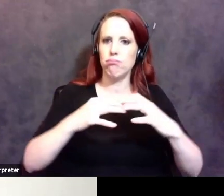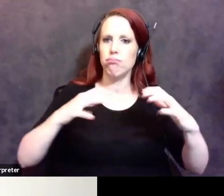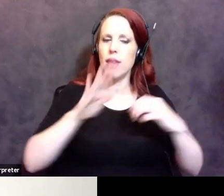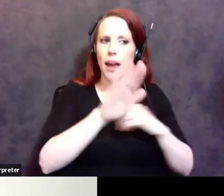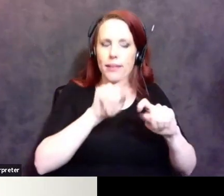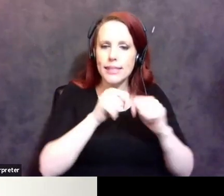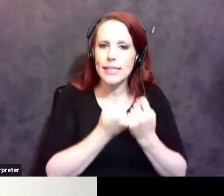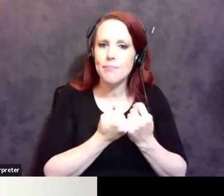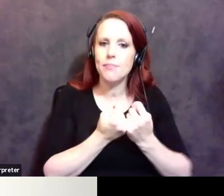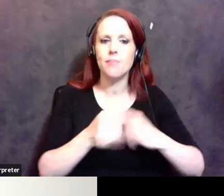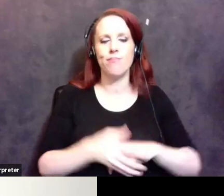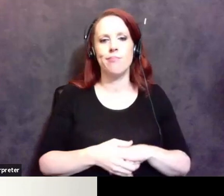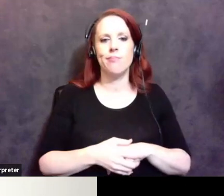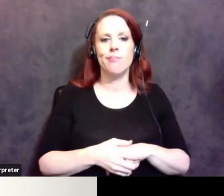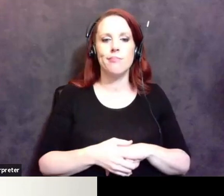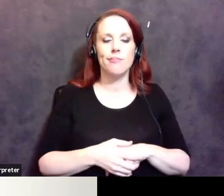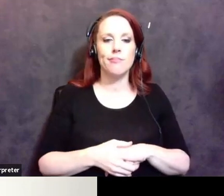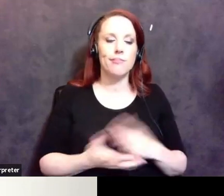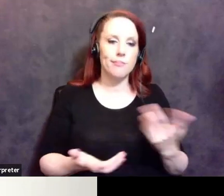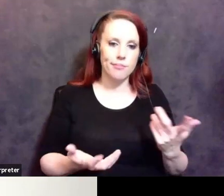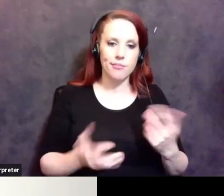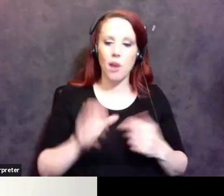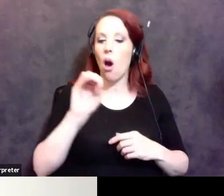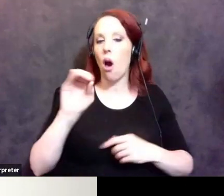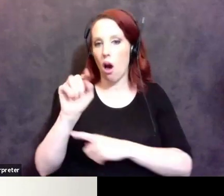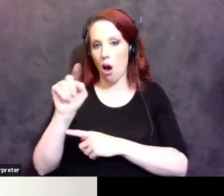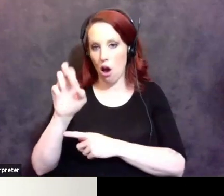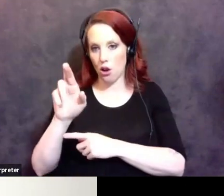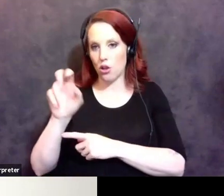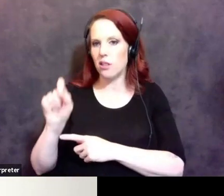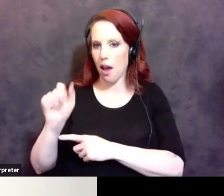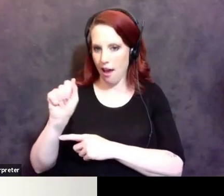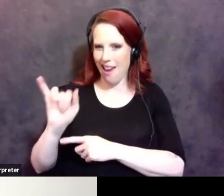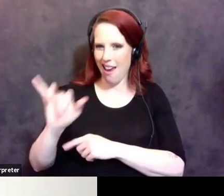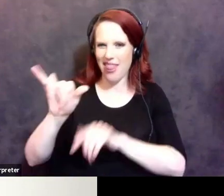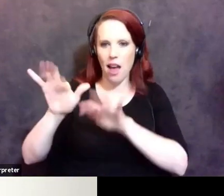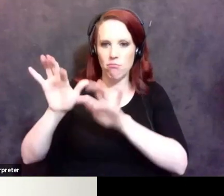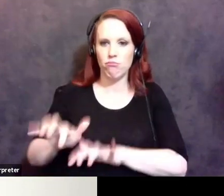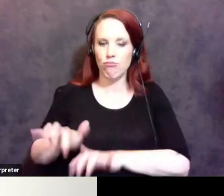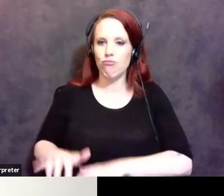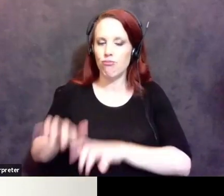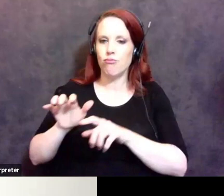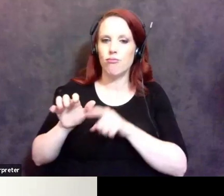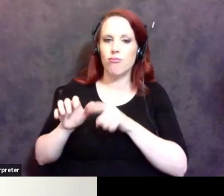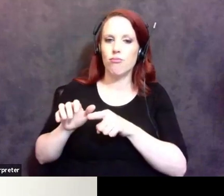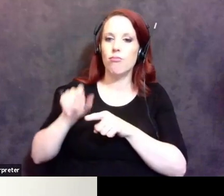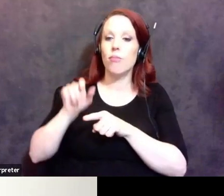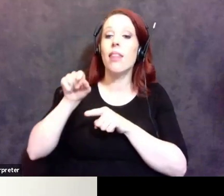at otter.ai which is this transcribing tool was created by ex Googlers. If I look at some